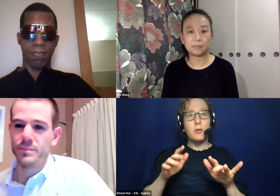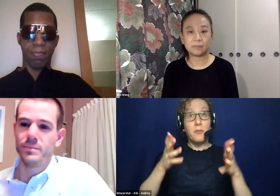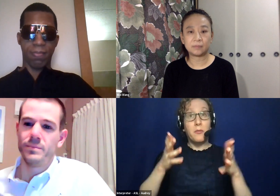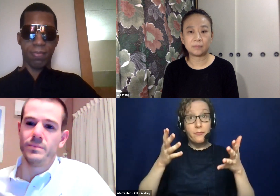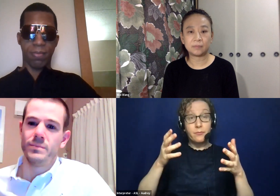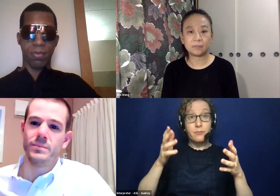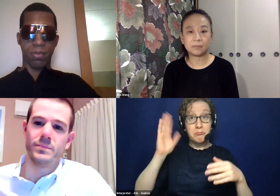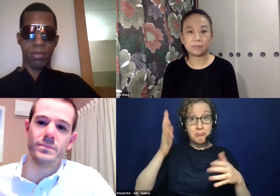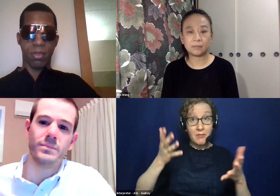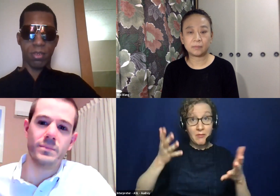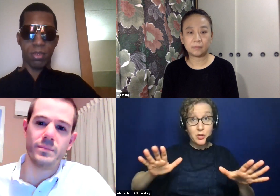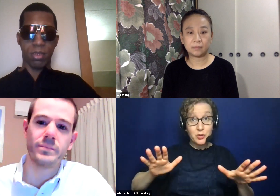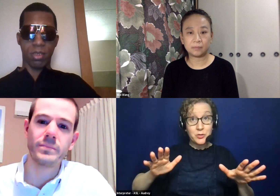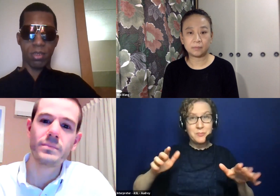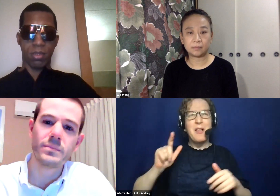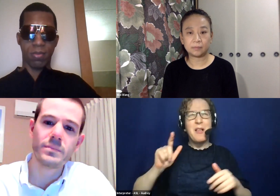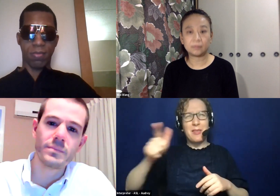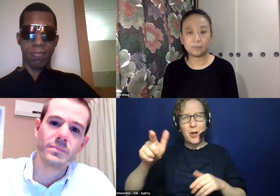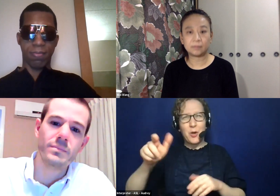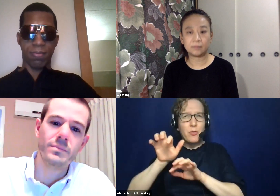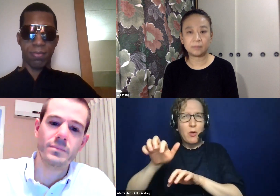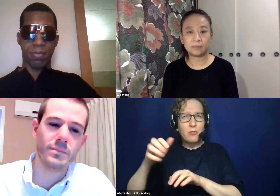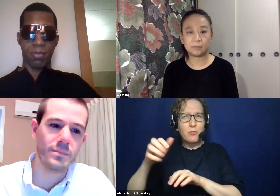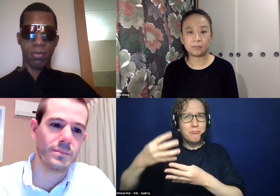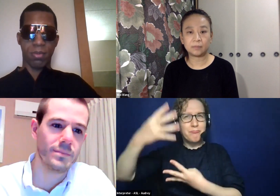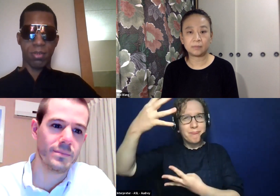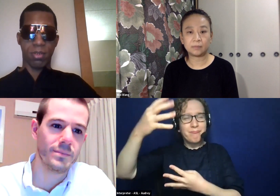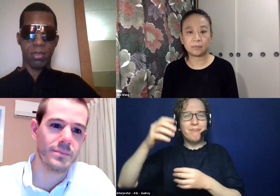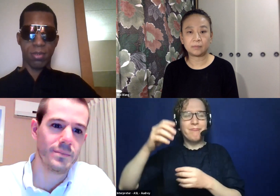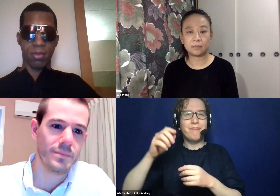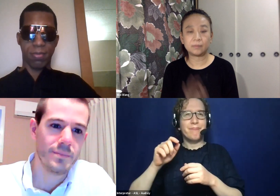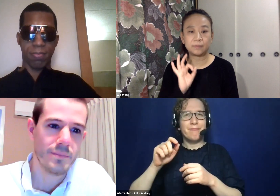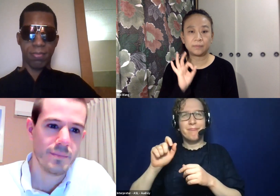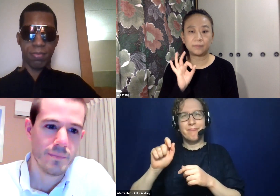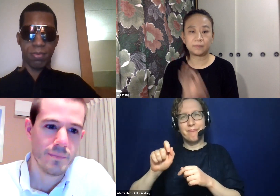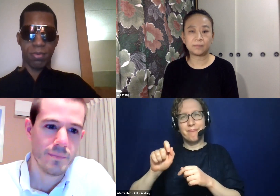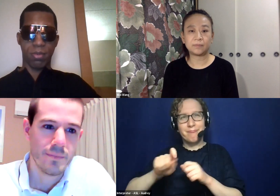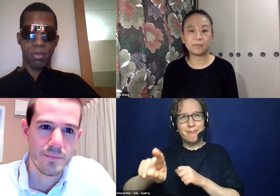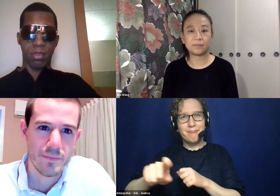the transcript. So now I'm going to go back to Sergio and ask him to, Sergio, if you could please